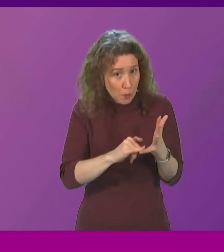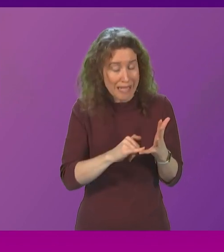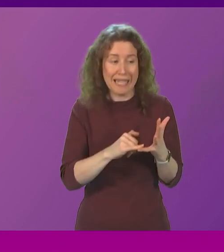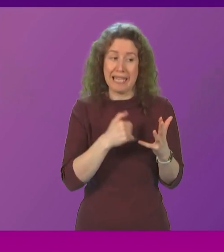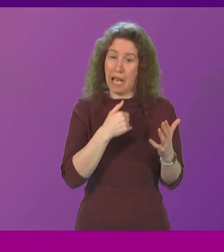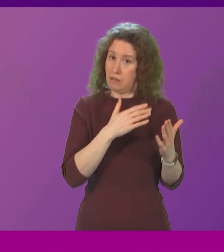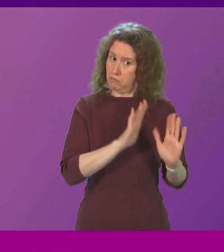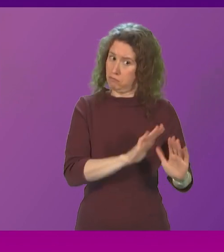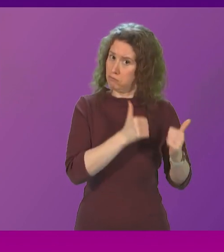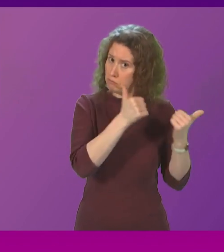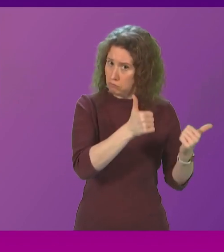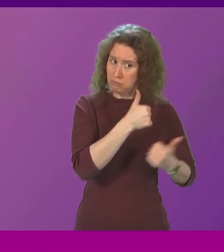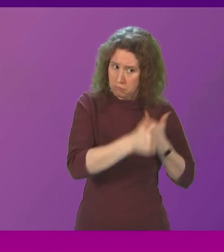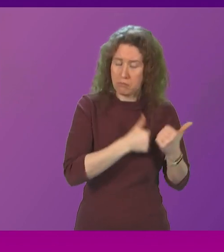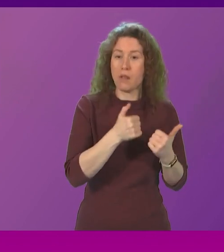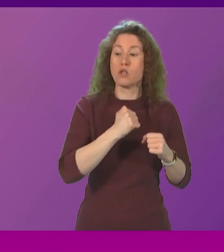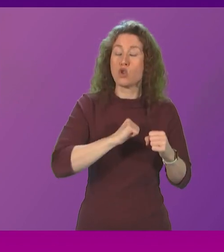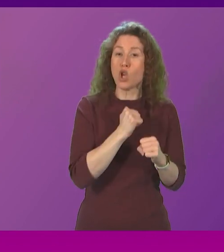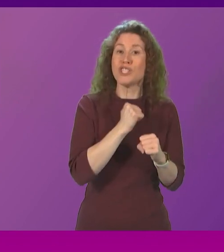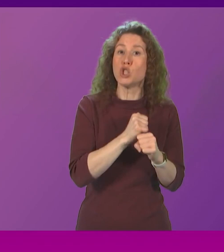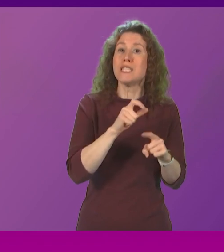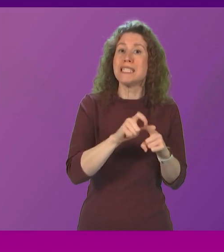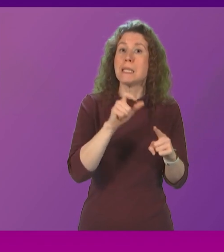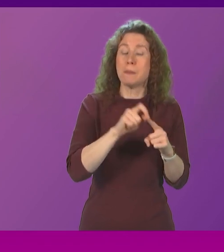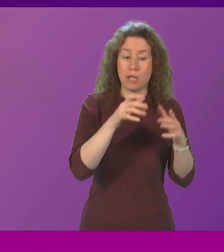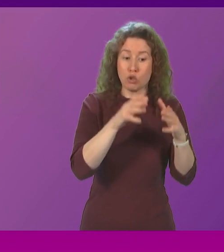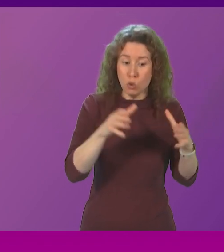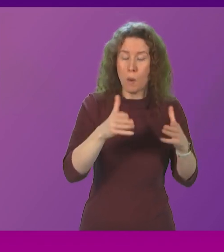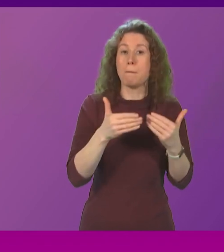on their legacy—Scottish gross domestic product grew more than UK GDP.